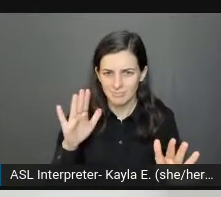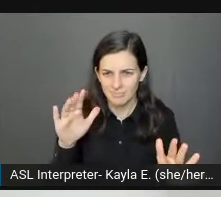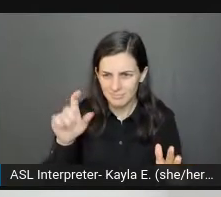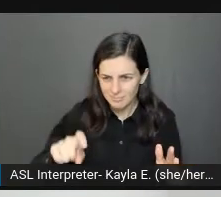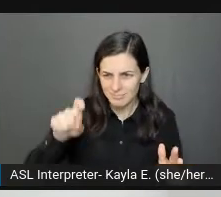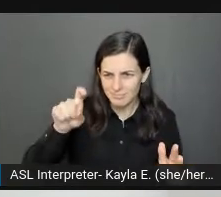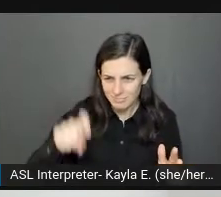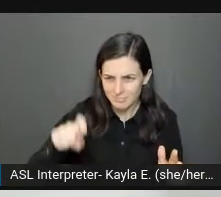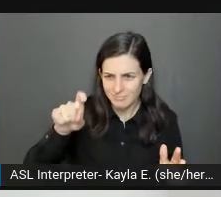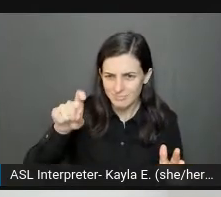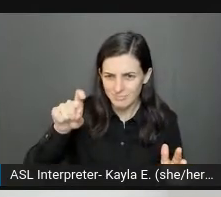Here we go.